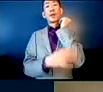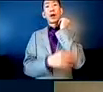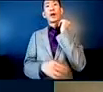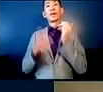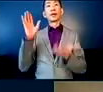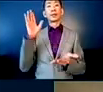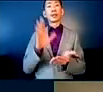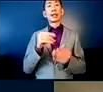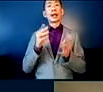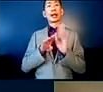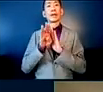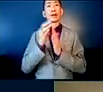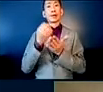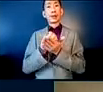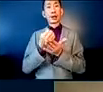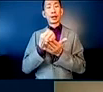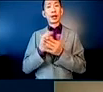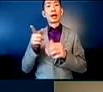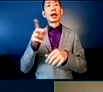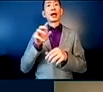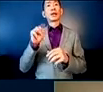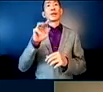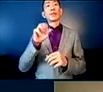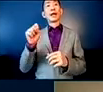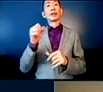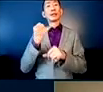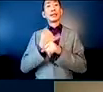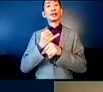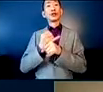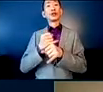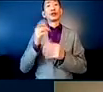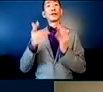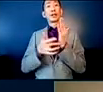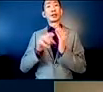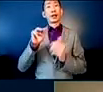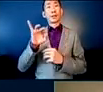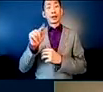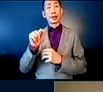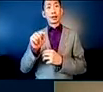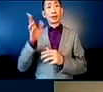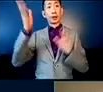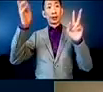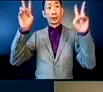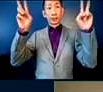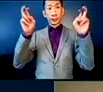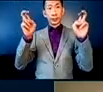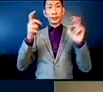TECHNOLOGY, TALK IS "FROM